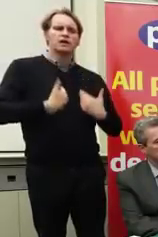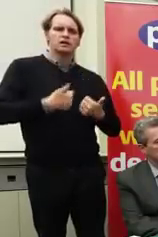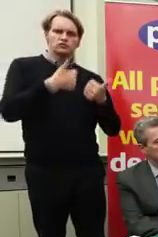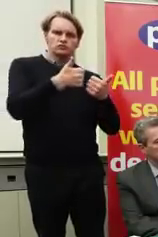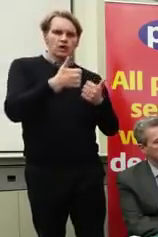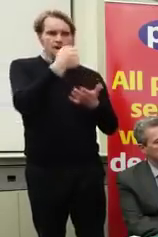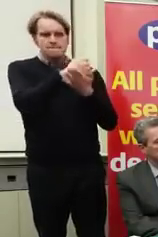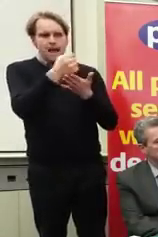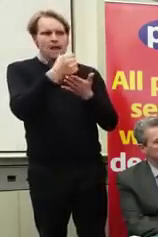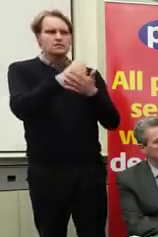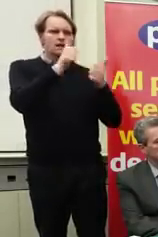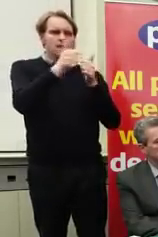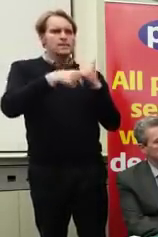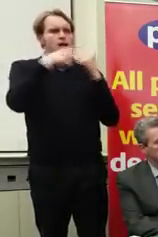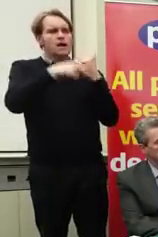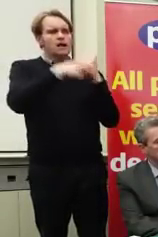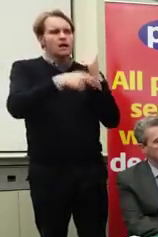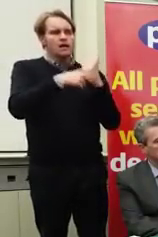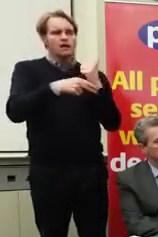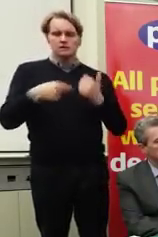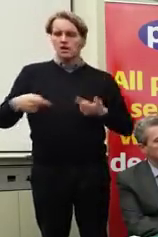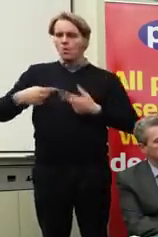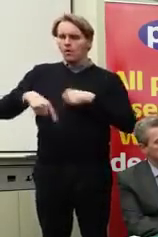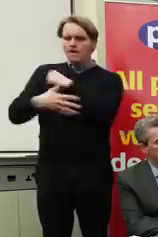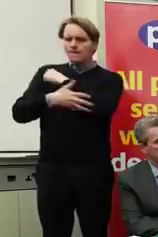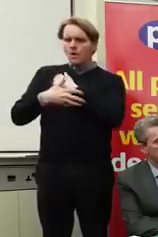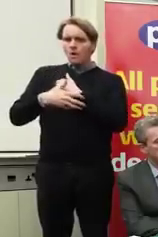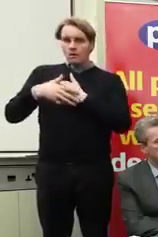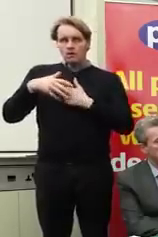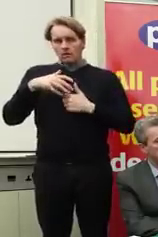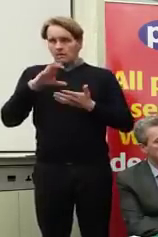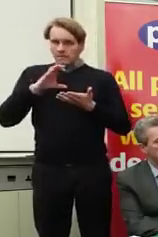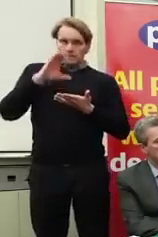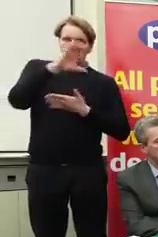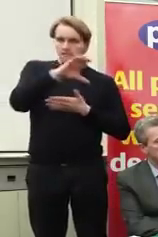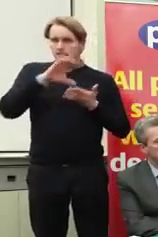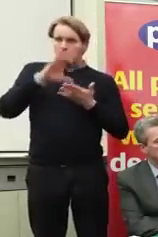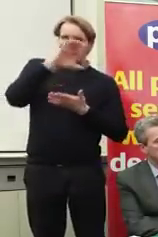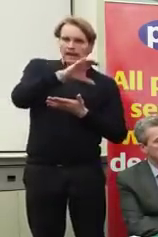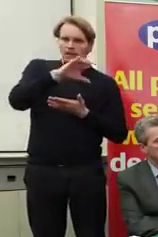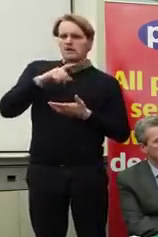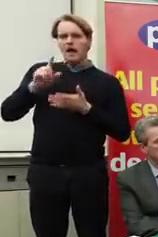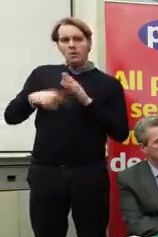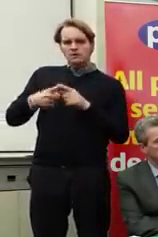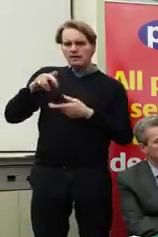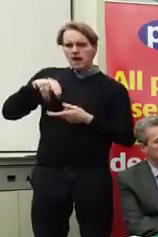bankers, and at the same time we have to pay for that and we pay for that by basically increased taxes, cuts in public services